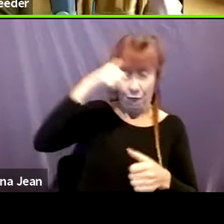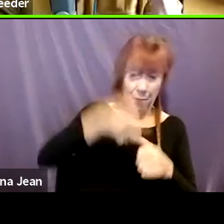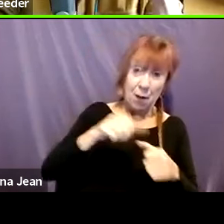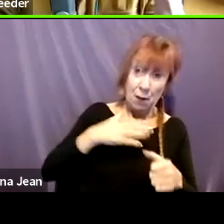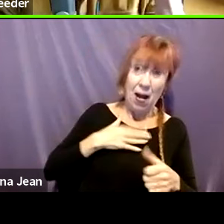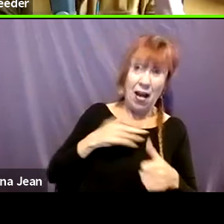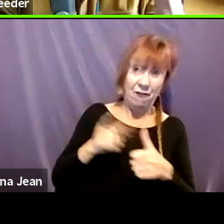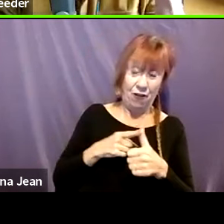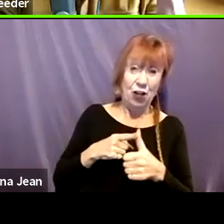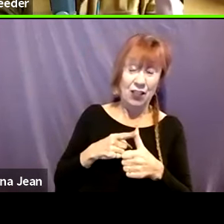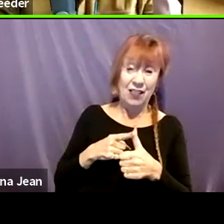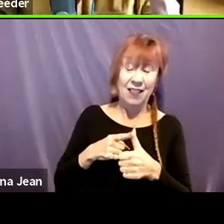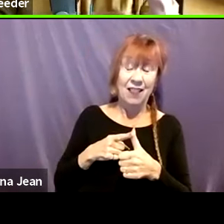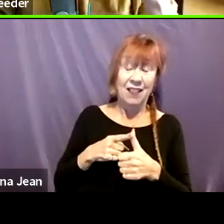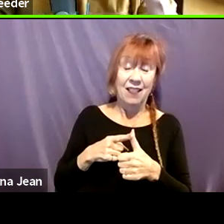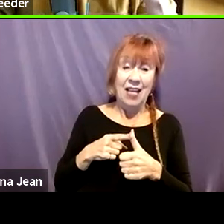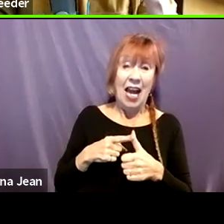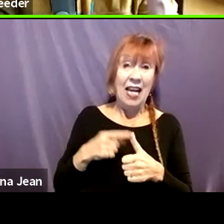and I was basically an emotional wreck.